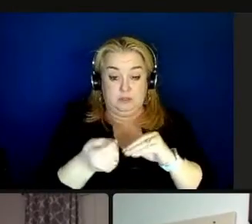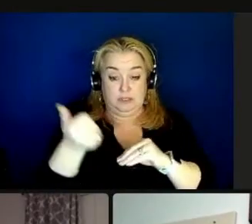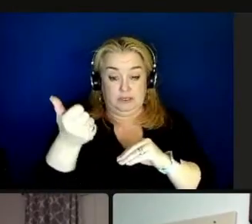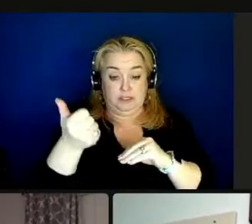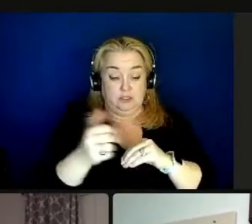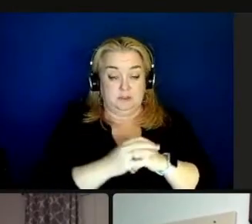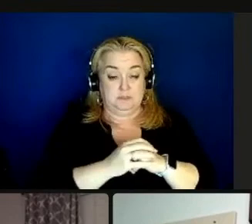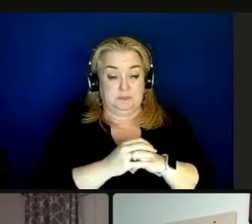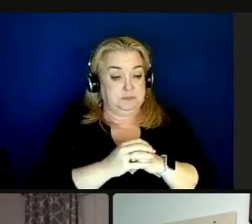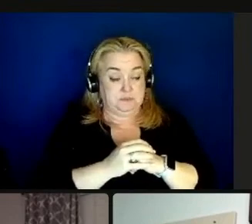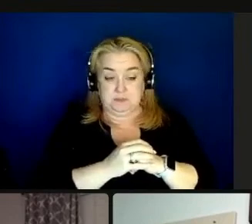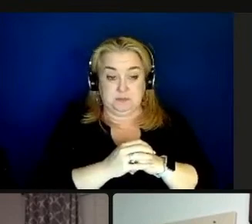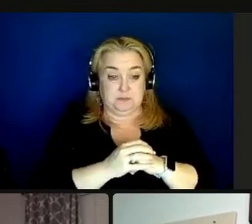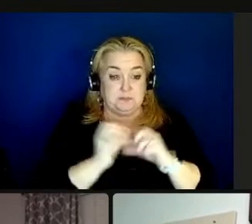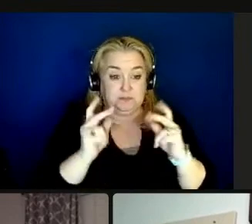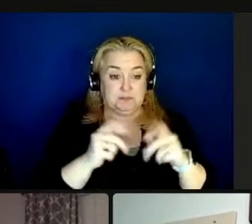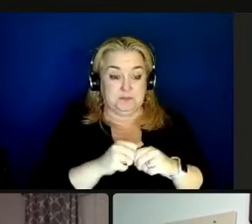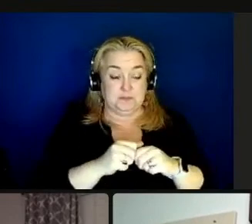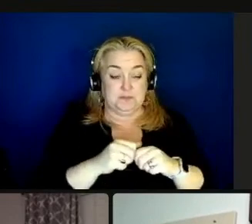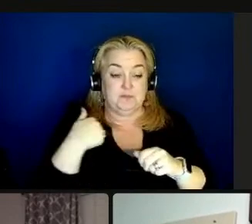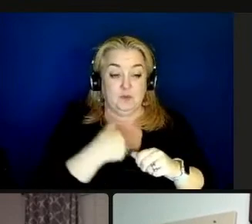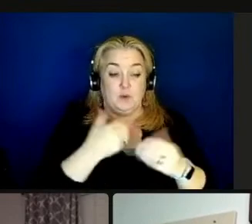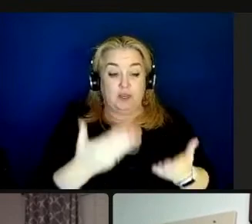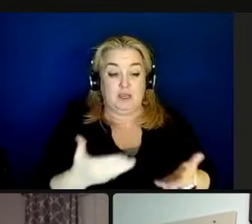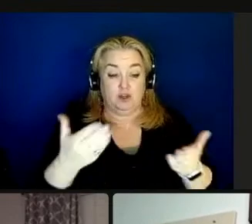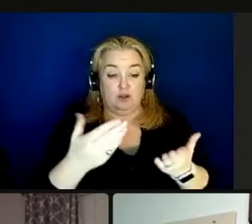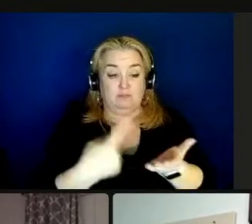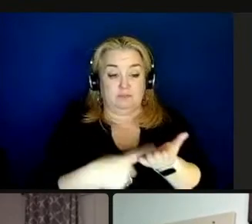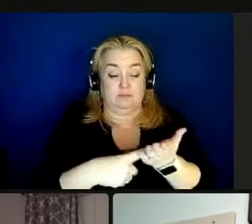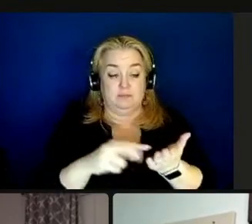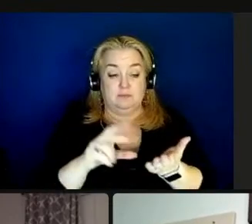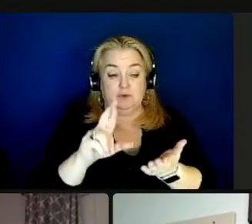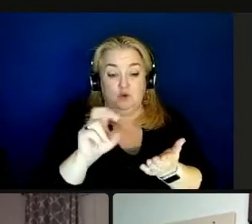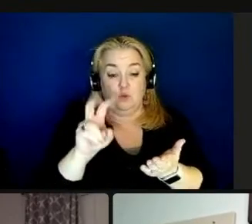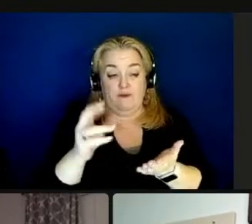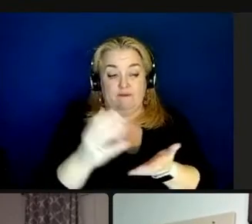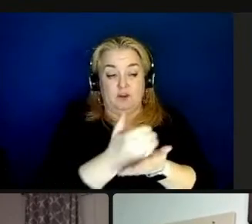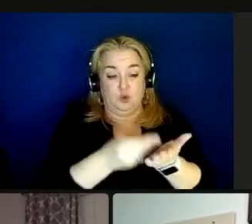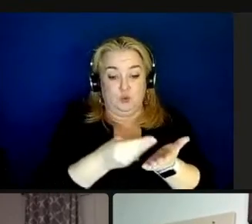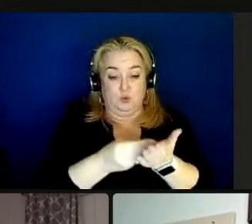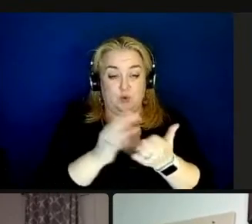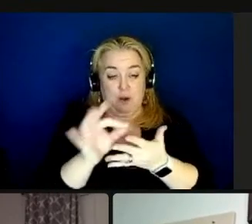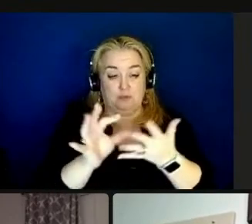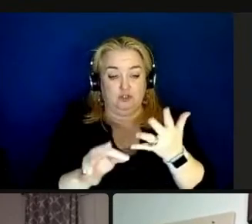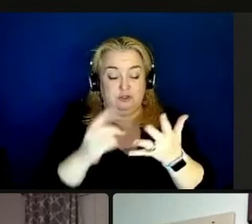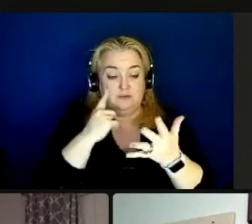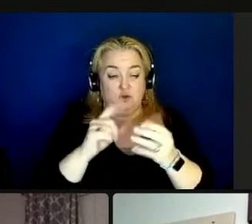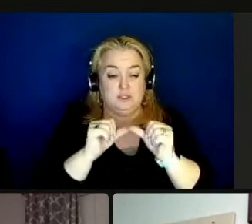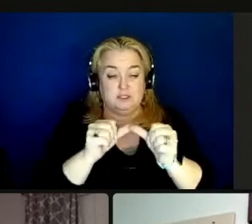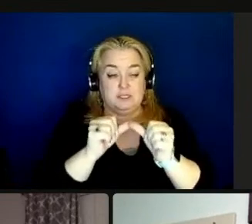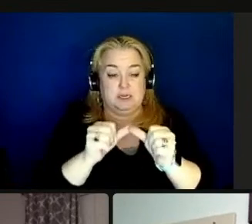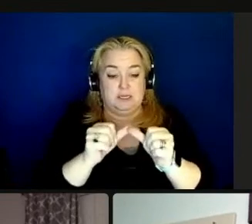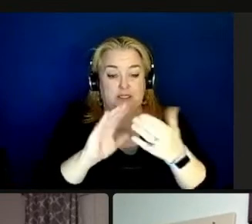WALKING PAST THAT COUNCIL SAY